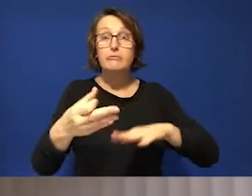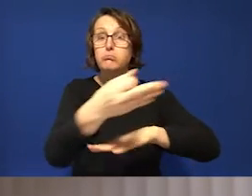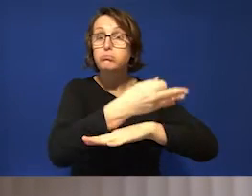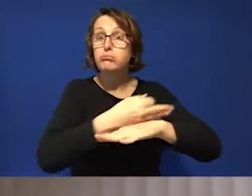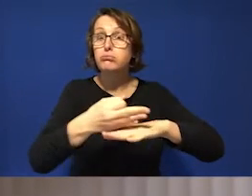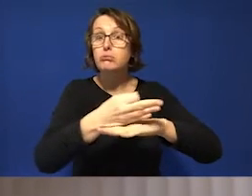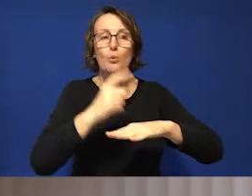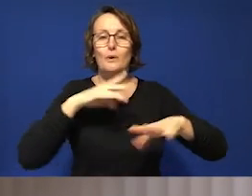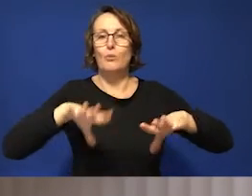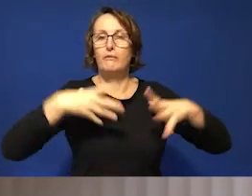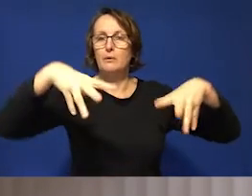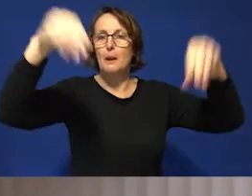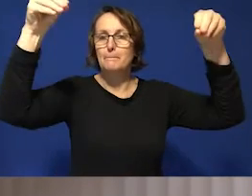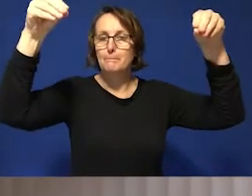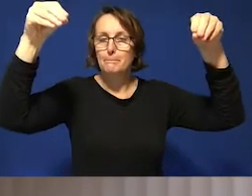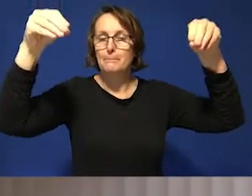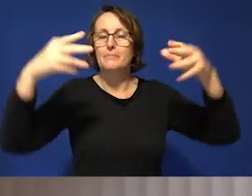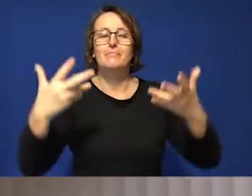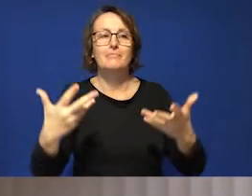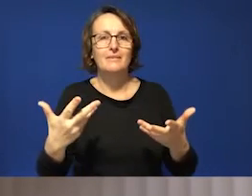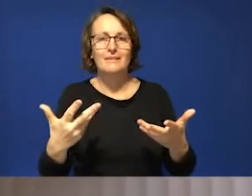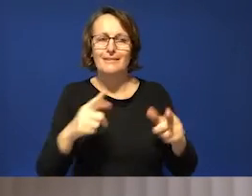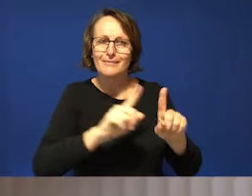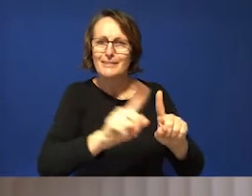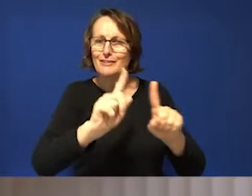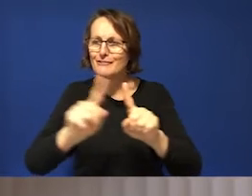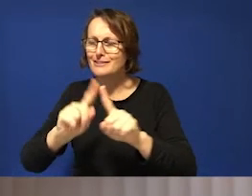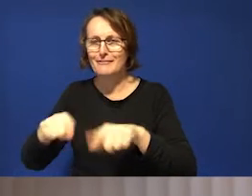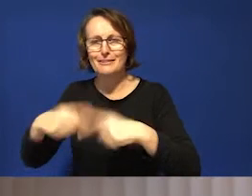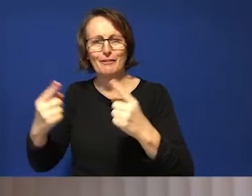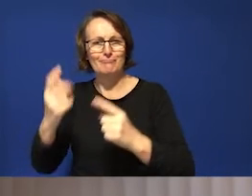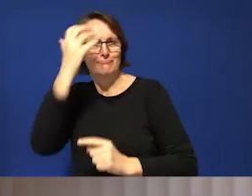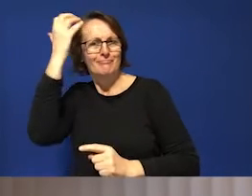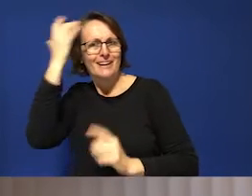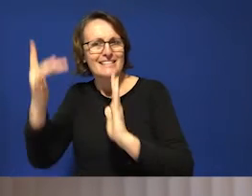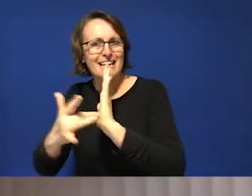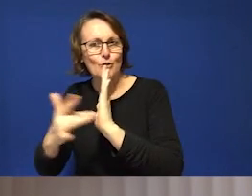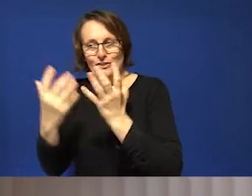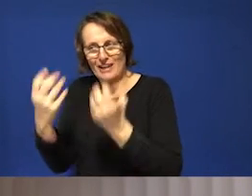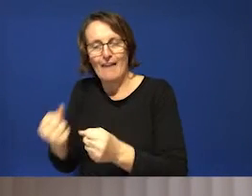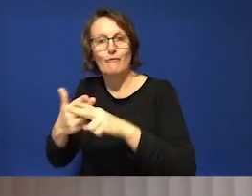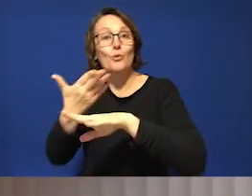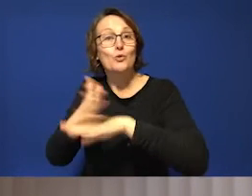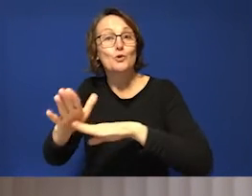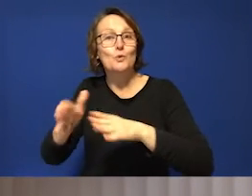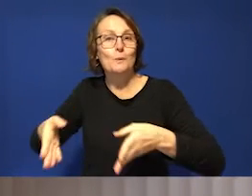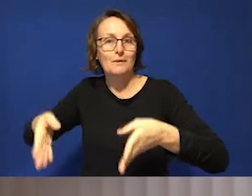If it's not occupied for no activity for a period of time, it switches off. So all those sorts of features are in.